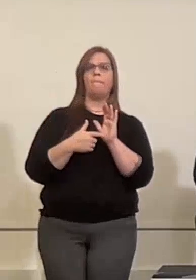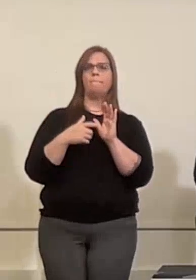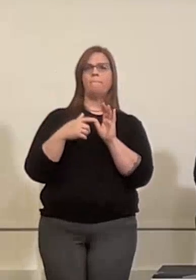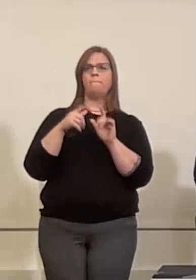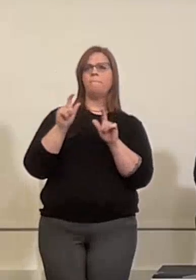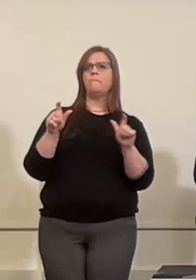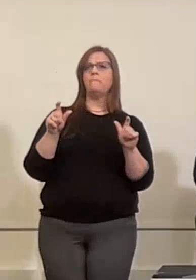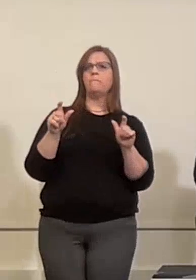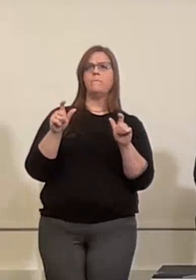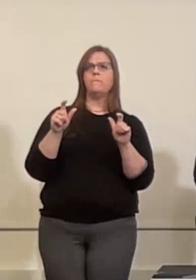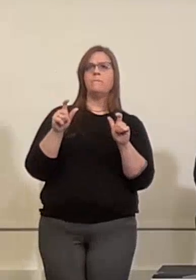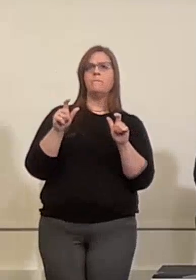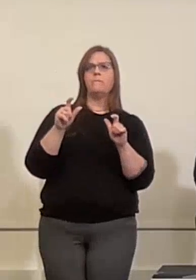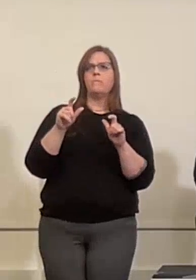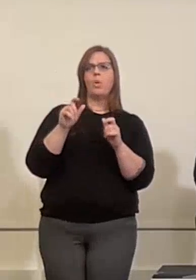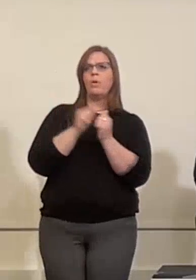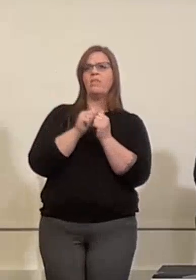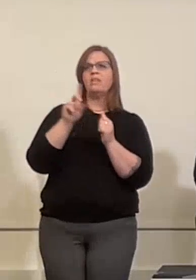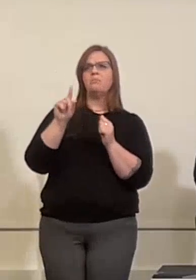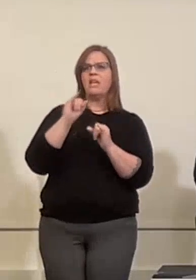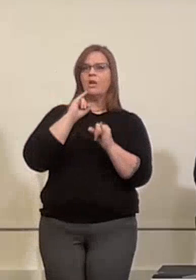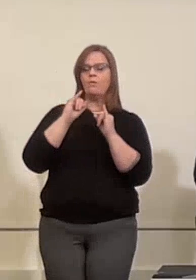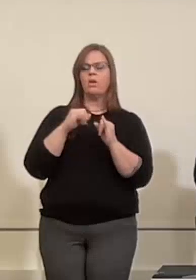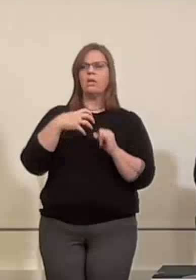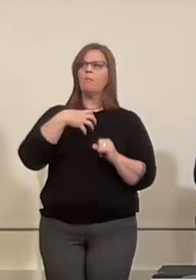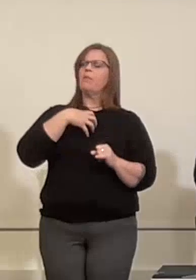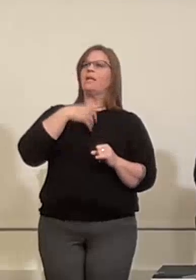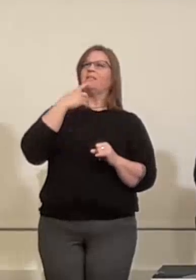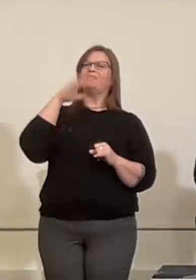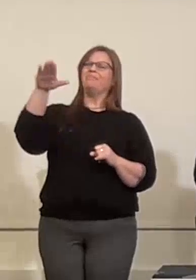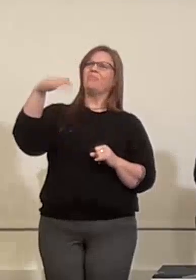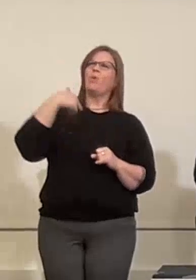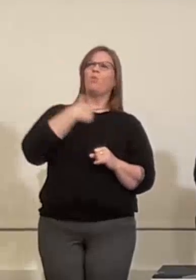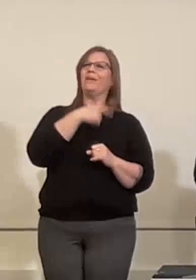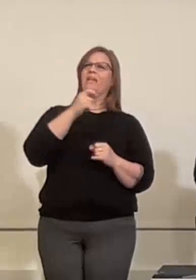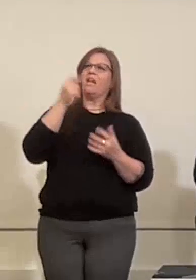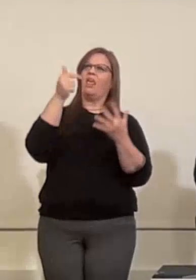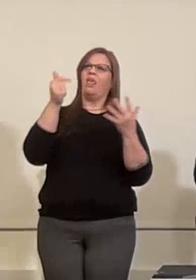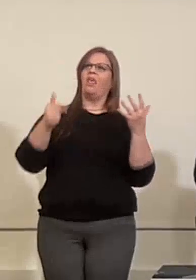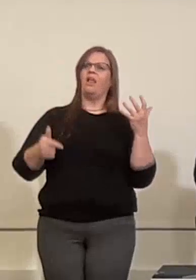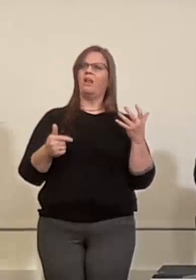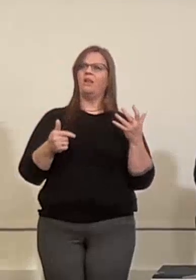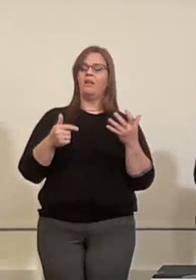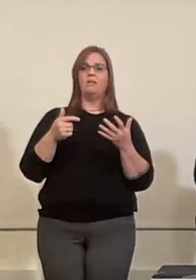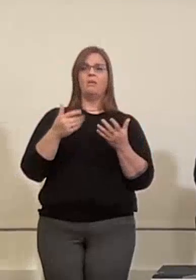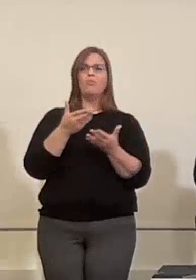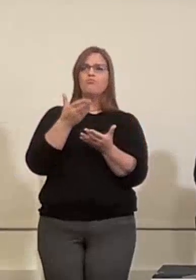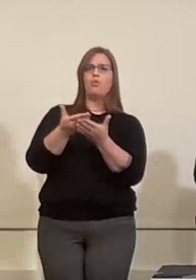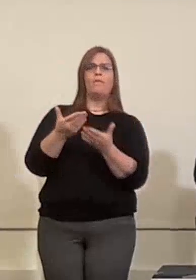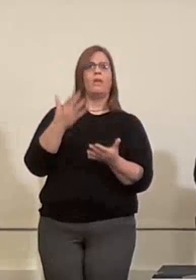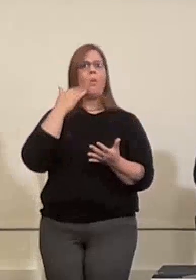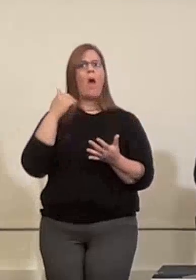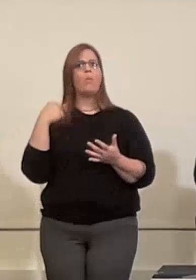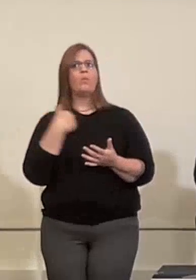complaining why we needed to build these future things 'cause these leaders, it's not lost on me.